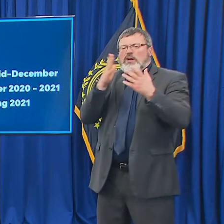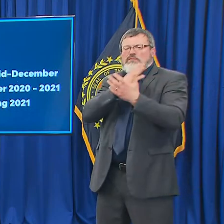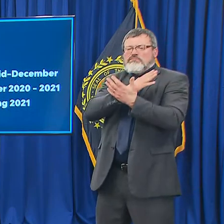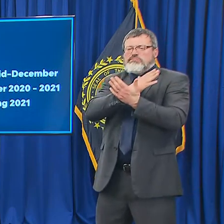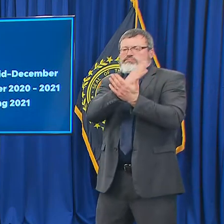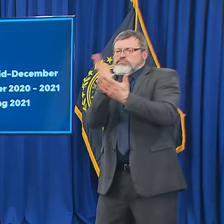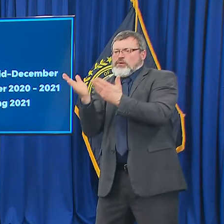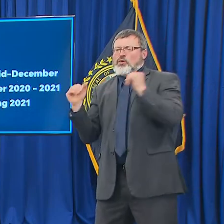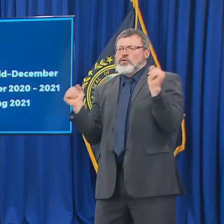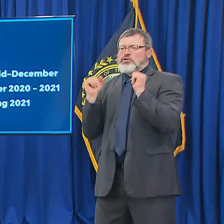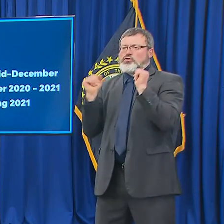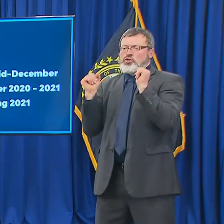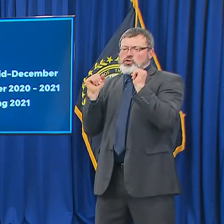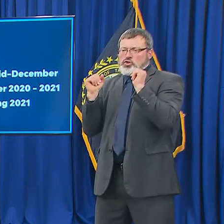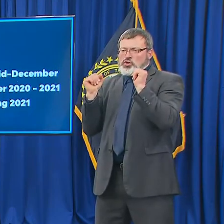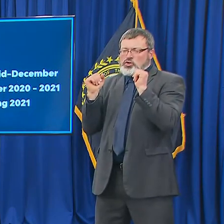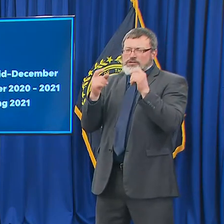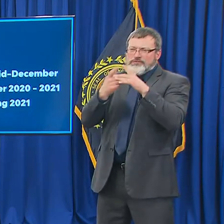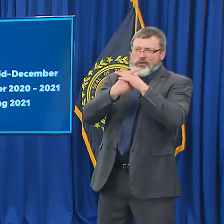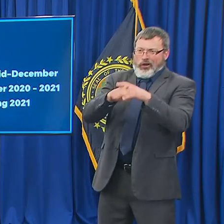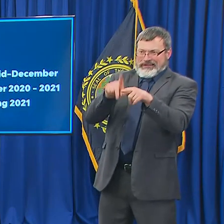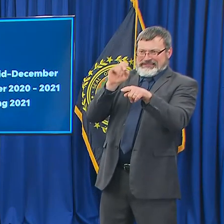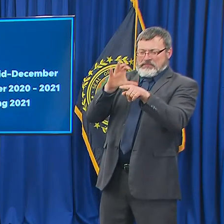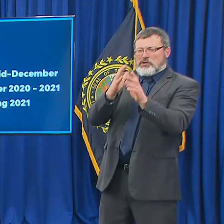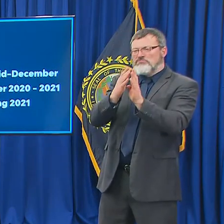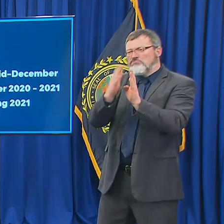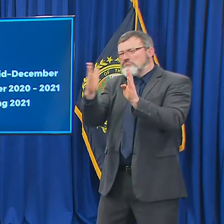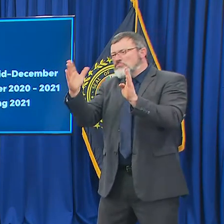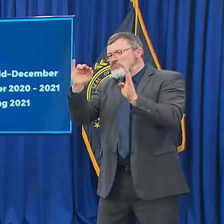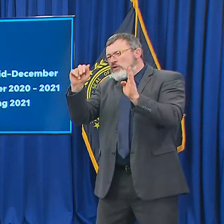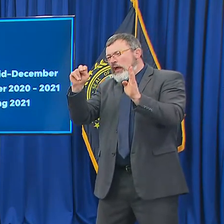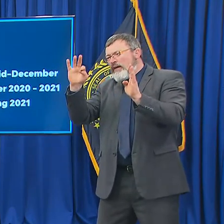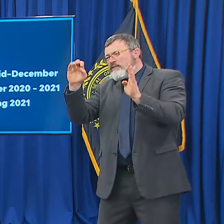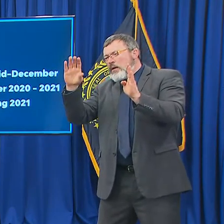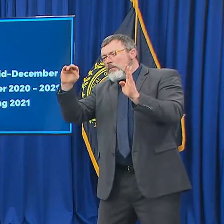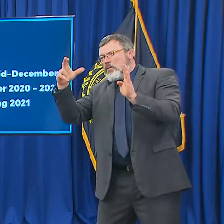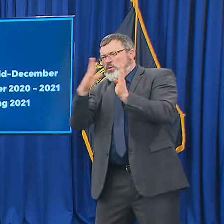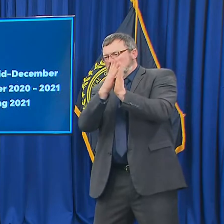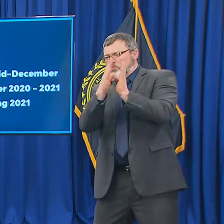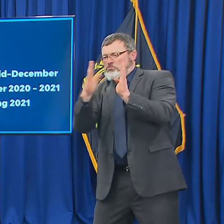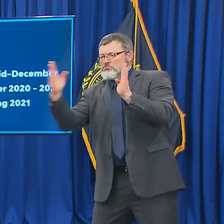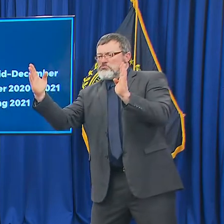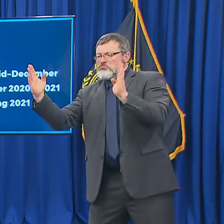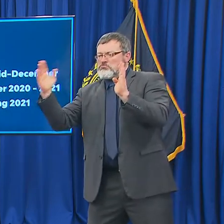to get this big job done. That's before us. And then there's just many considerations in the planning